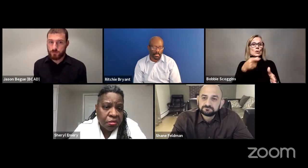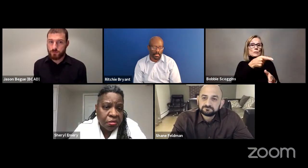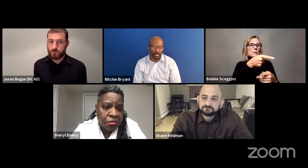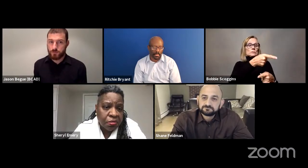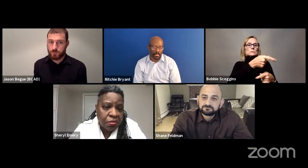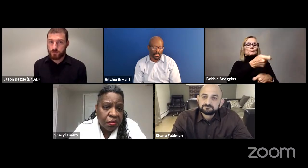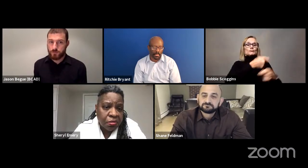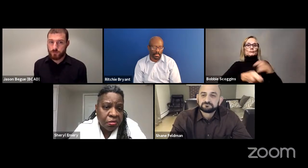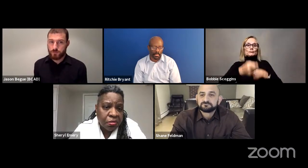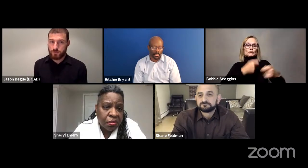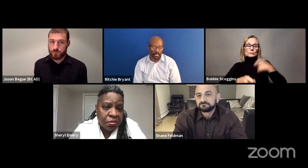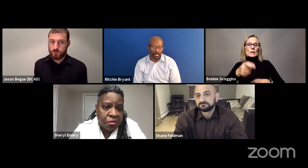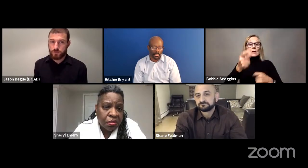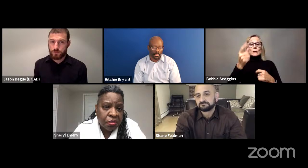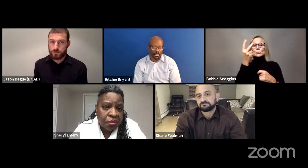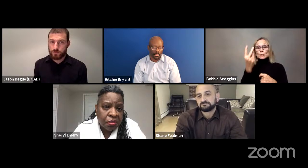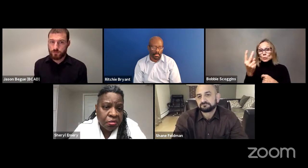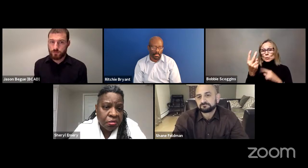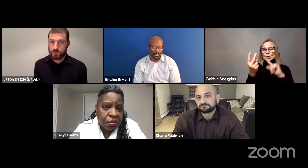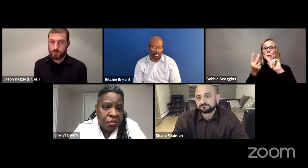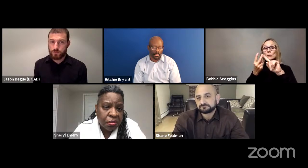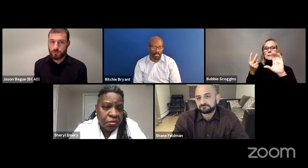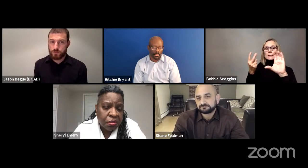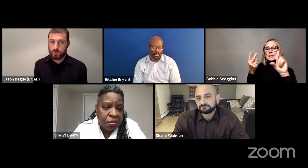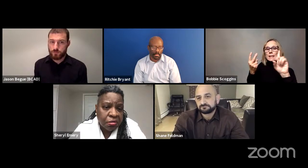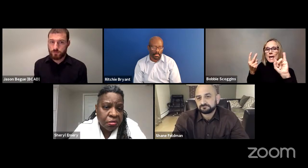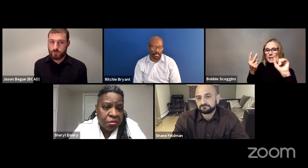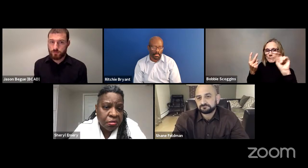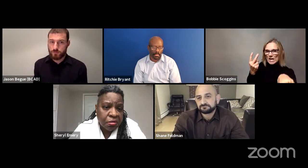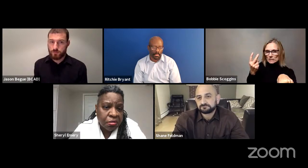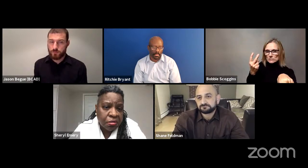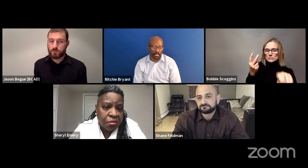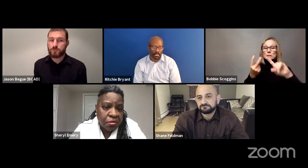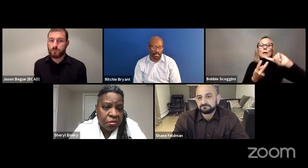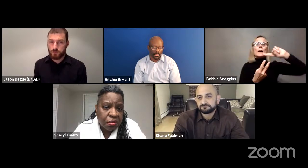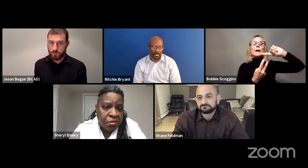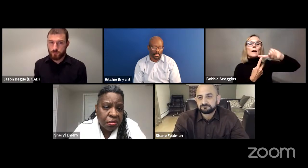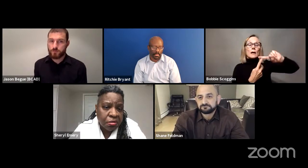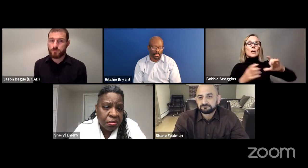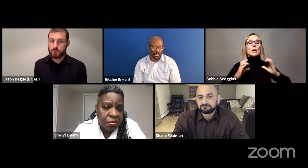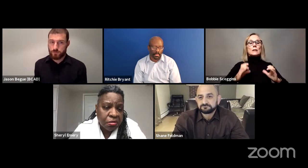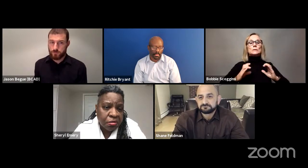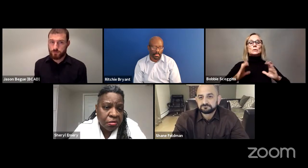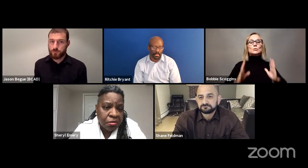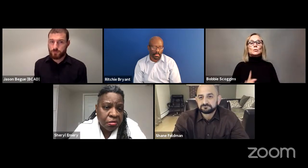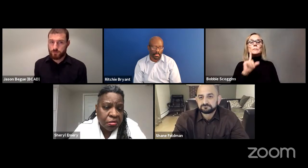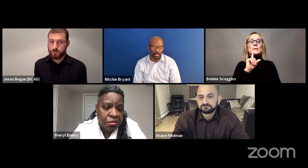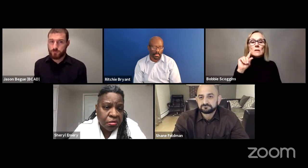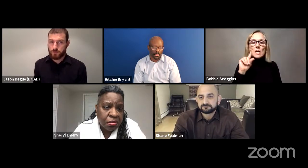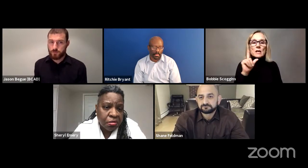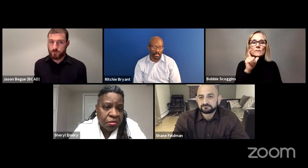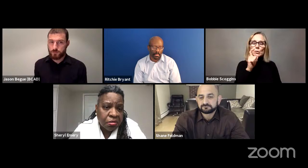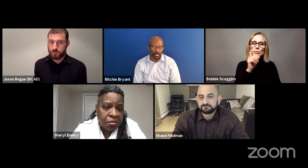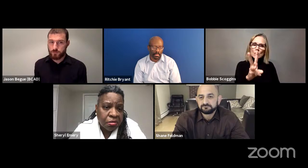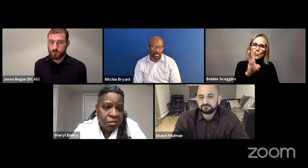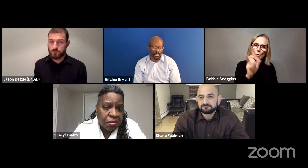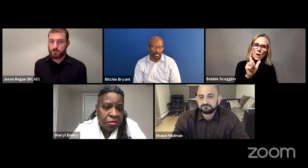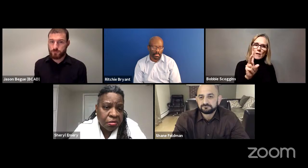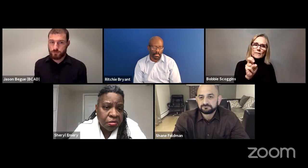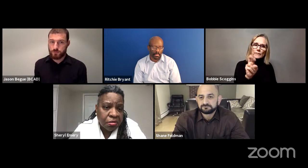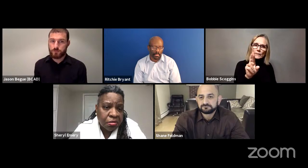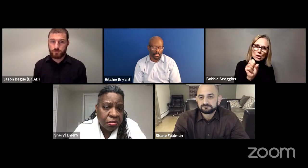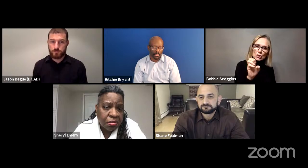so that the Board of Interpreters in the state of Kentucky could function. Two representatives